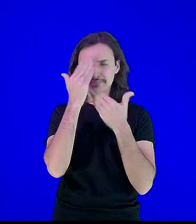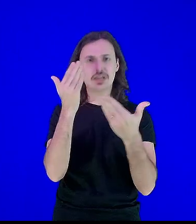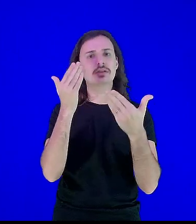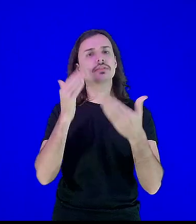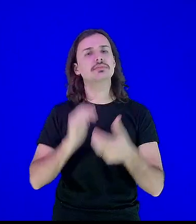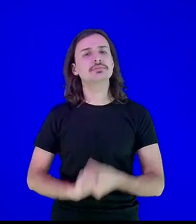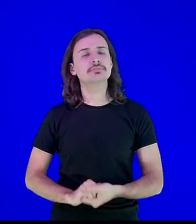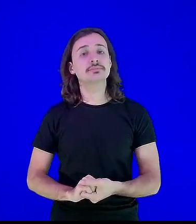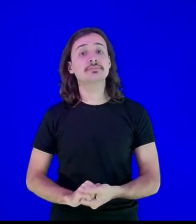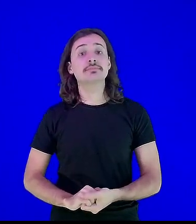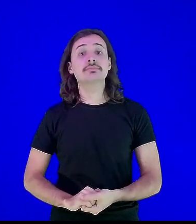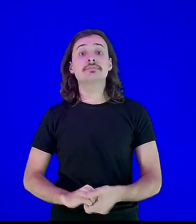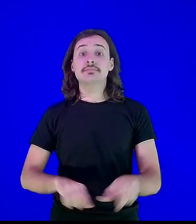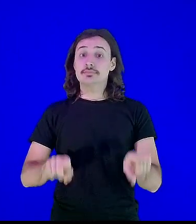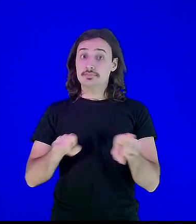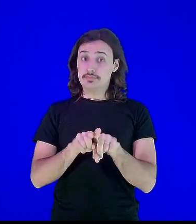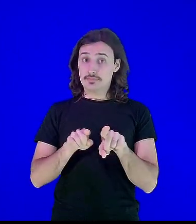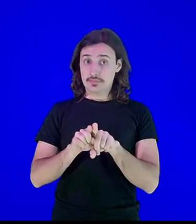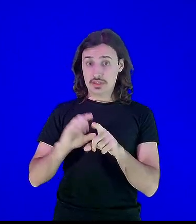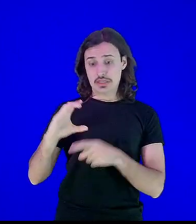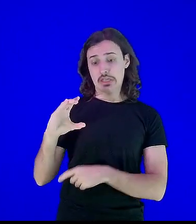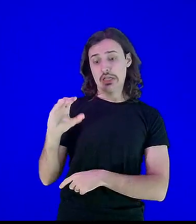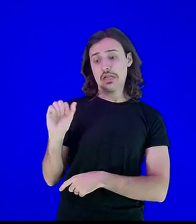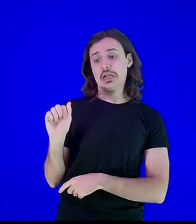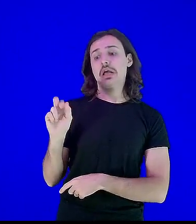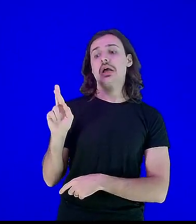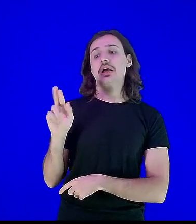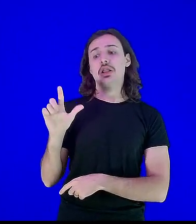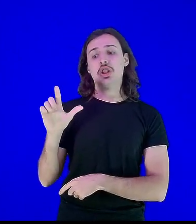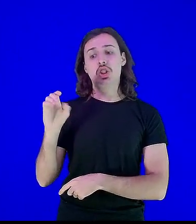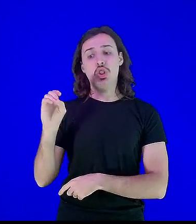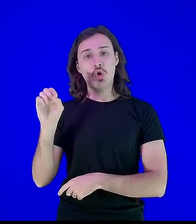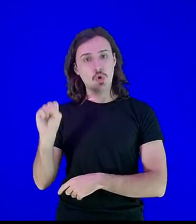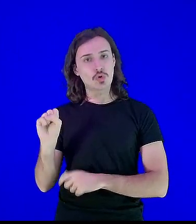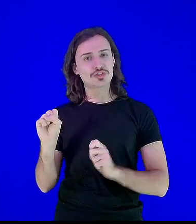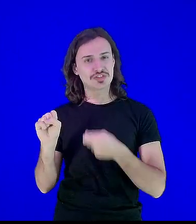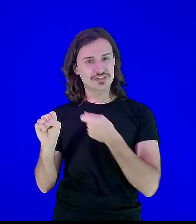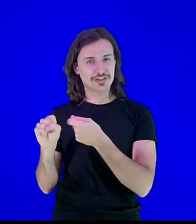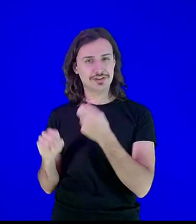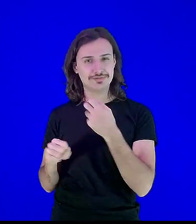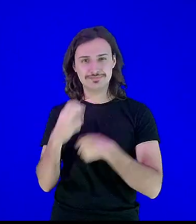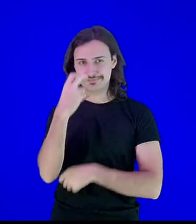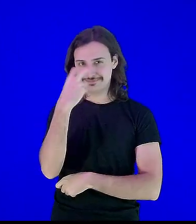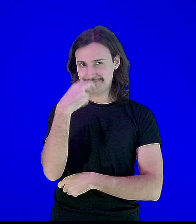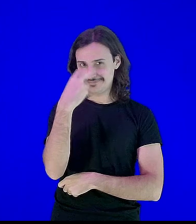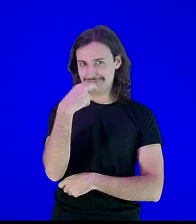also, I want to thanks Carlos Christian. You may know the guy he's always in the mail list